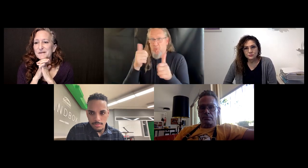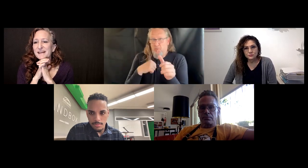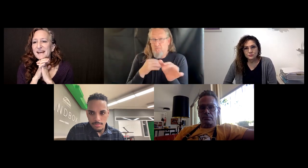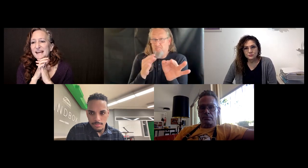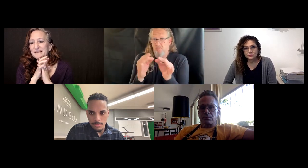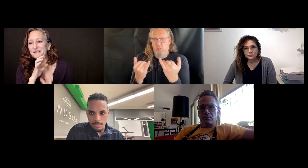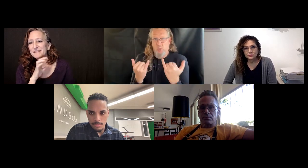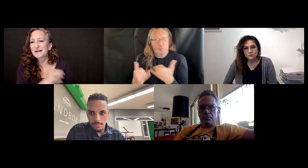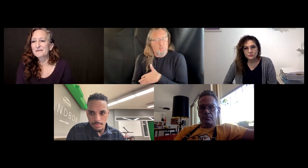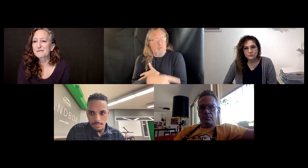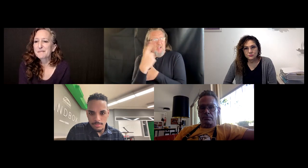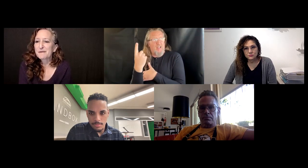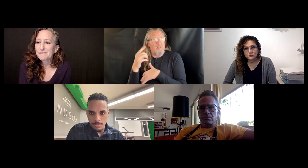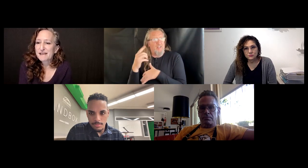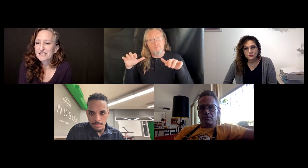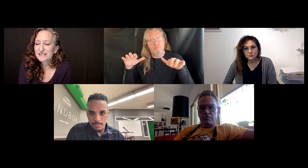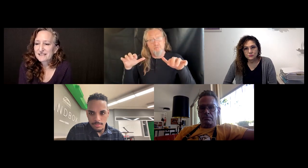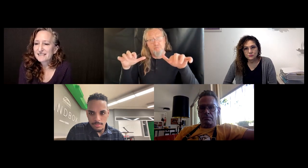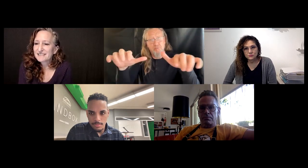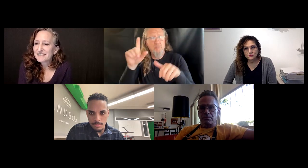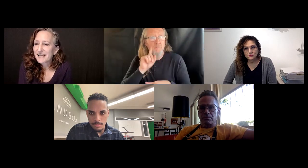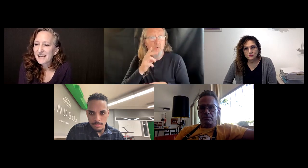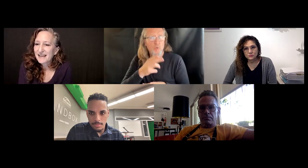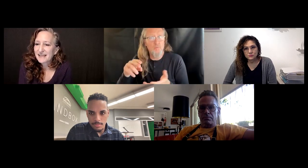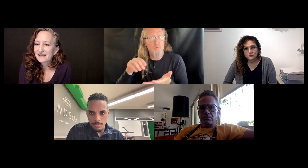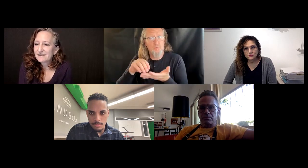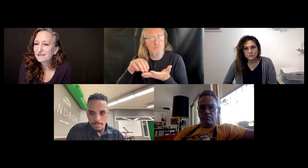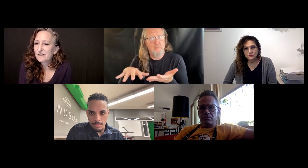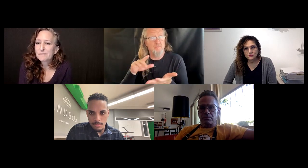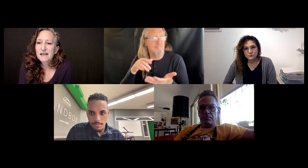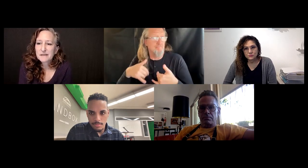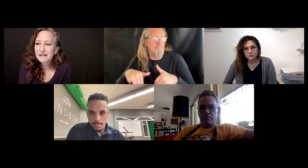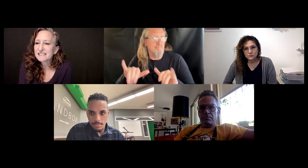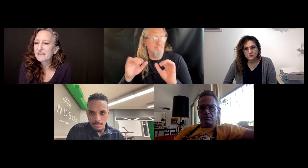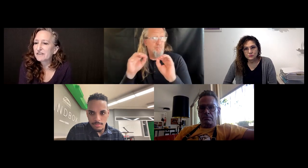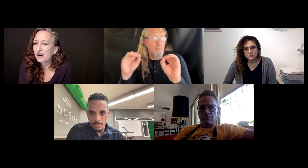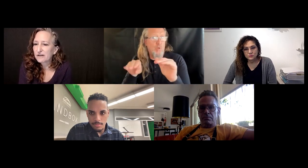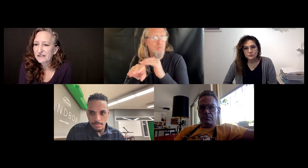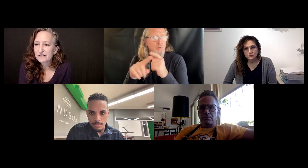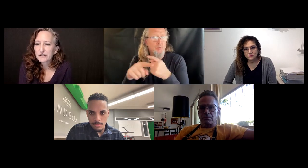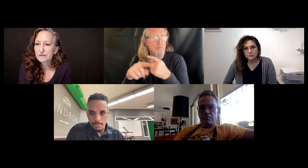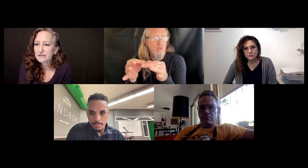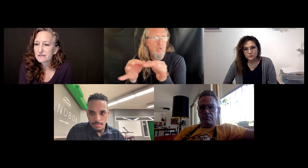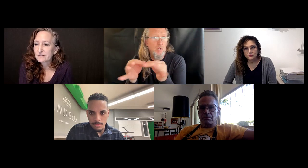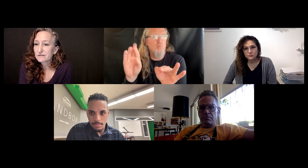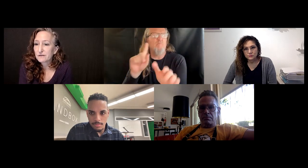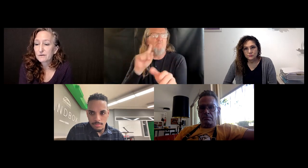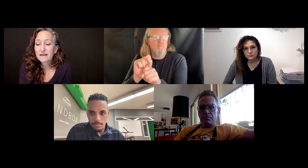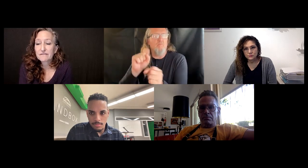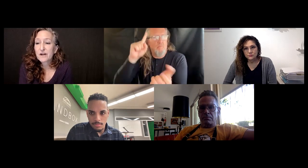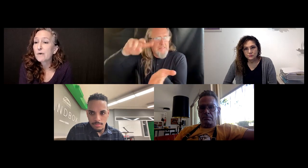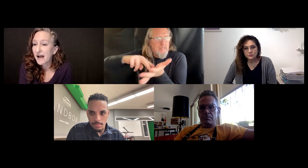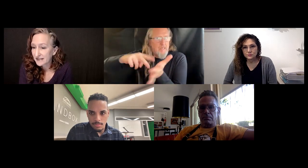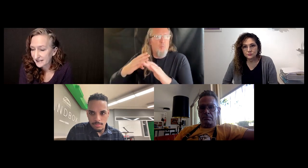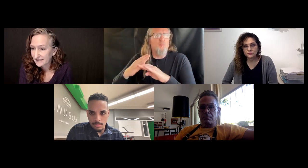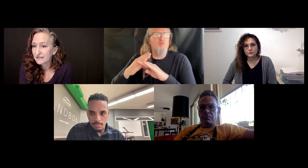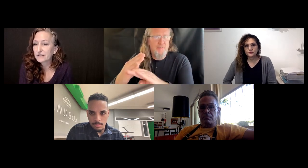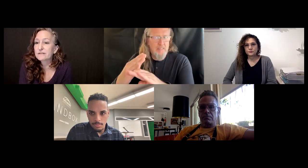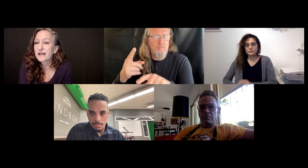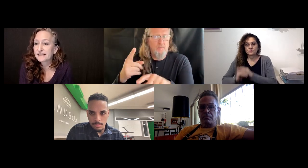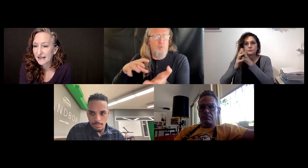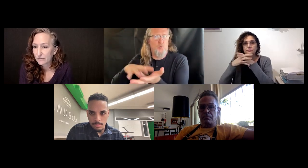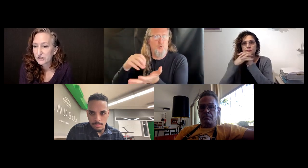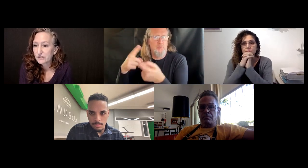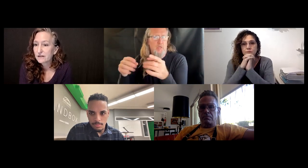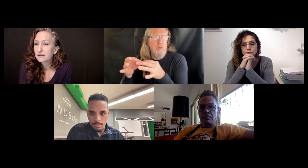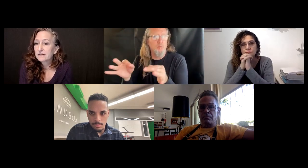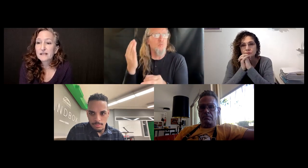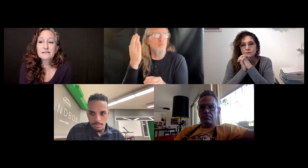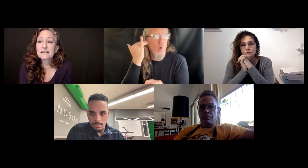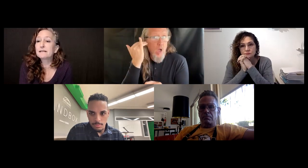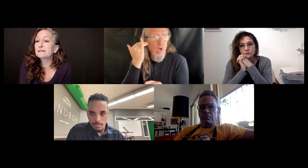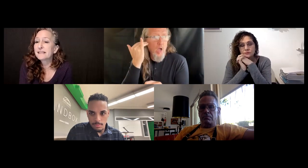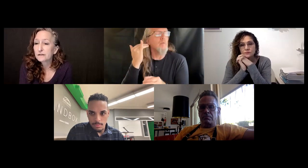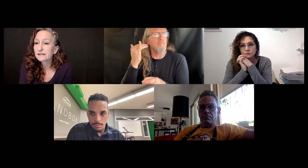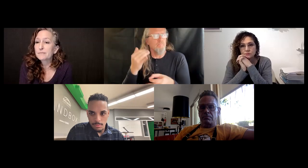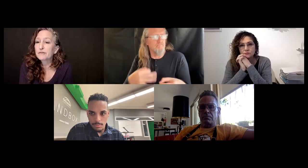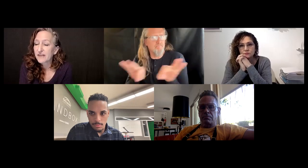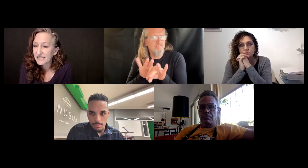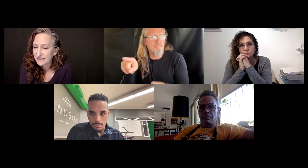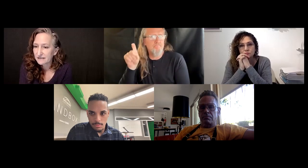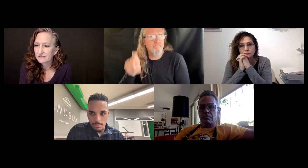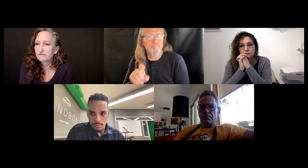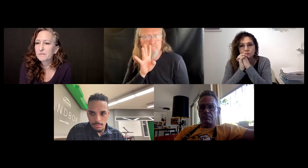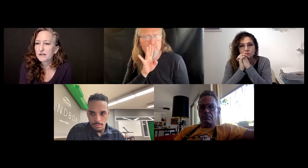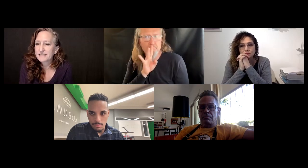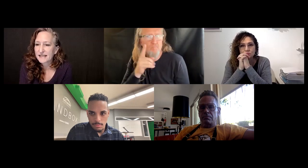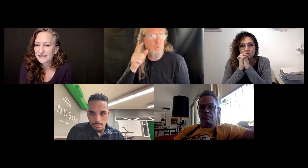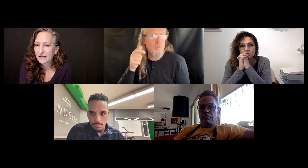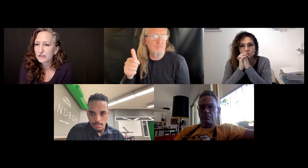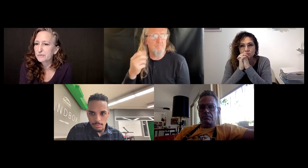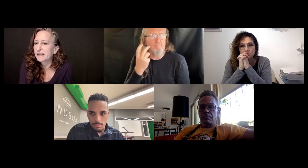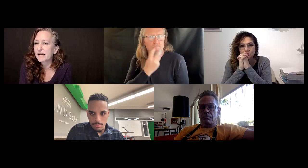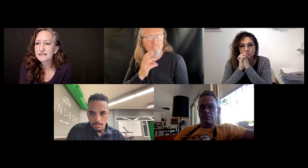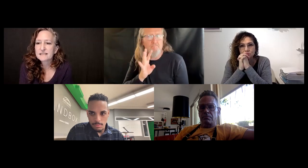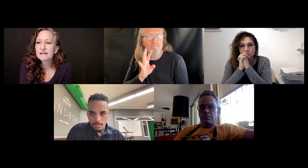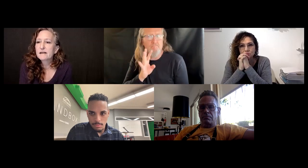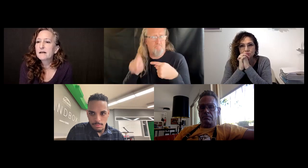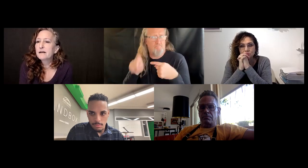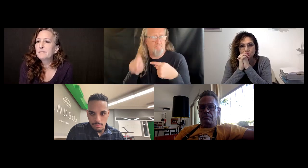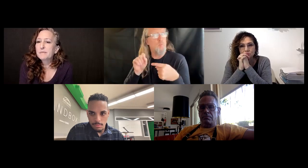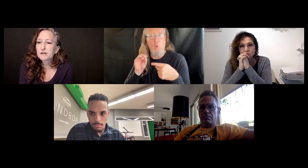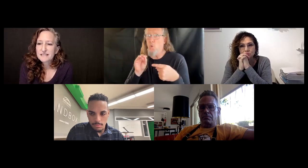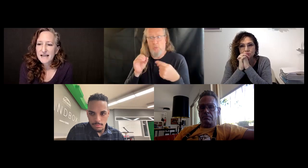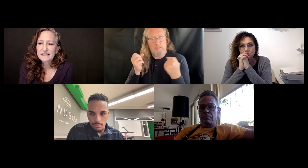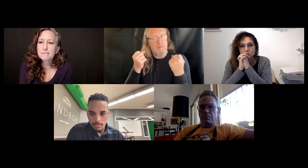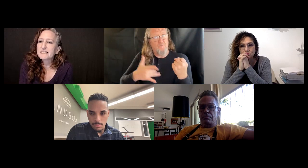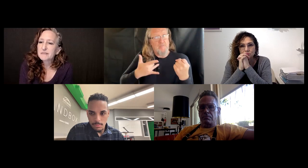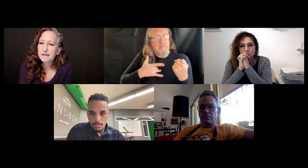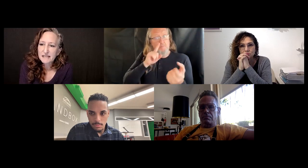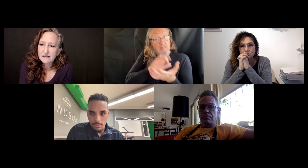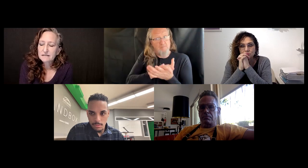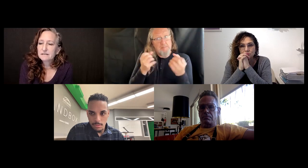Okay. So remember, I mentioned that today there are many, many deaf and hard of hearing students who have no access to sign language. They're literally prevented from learning sign language because people are saying they must speak.